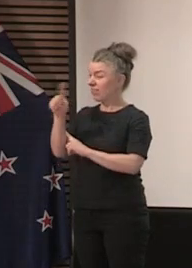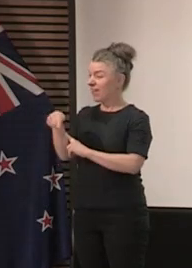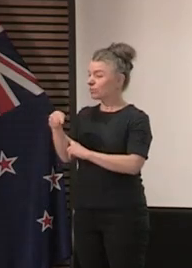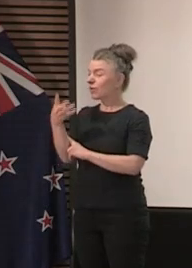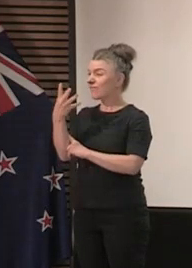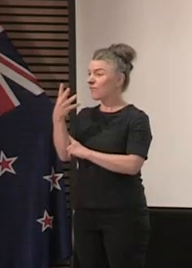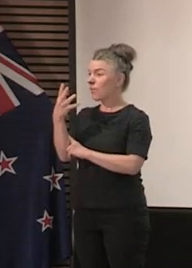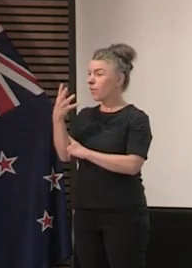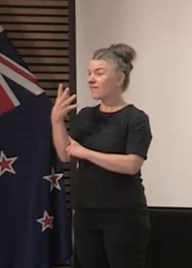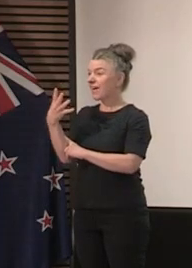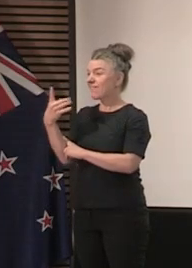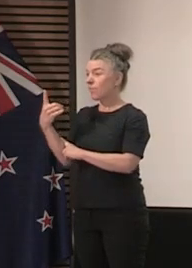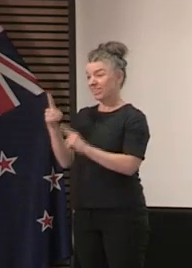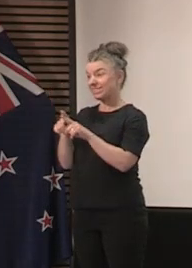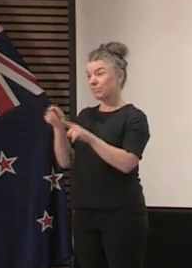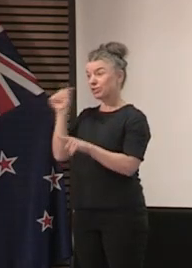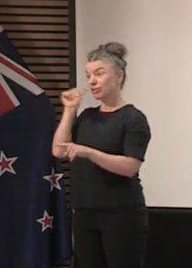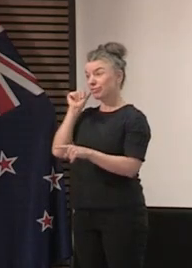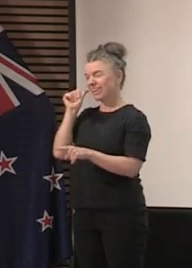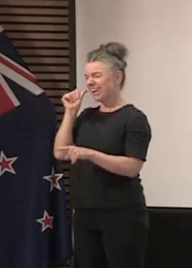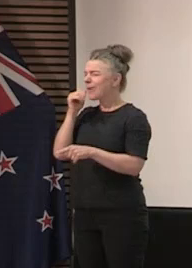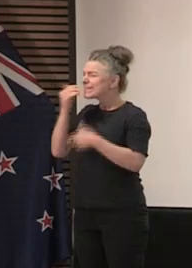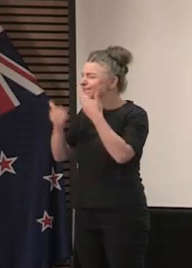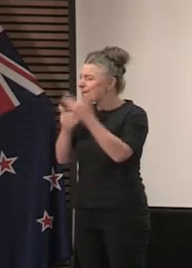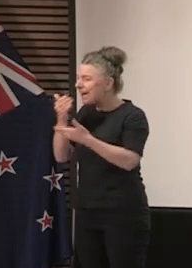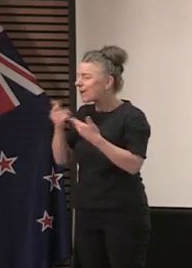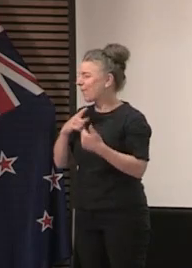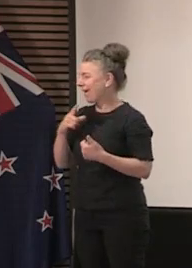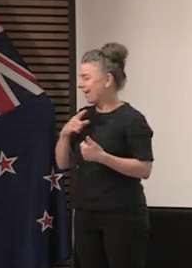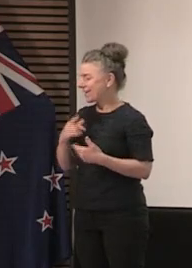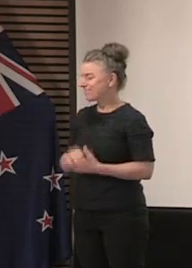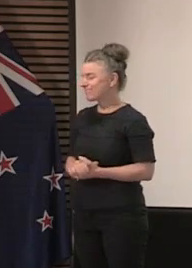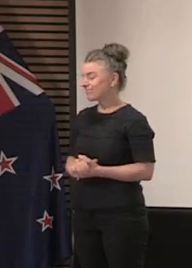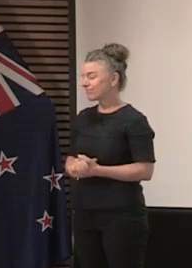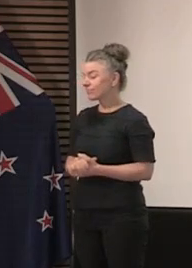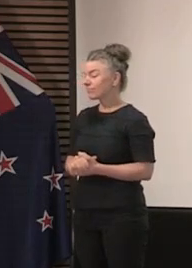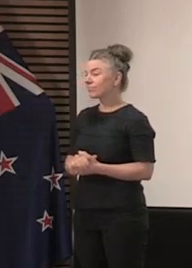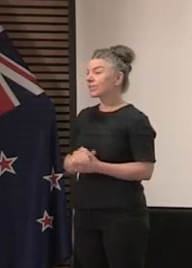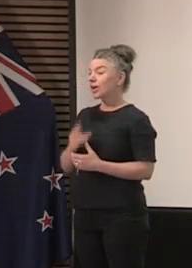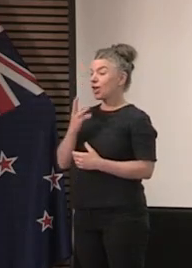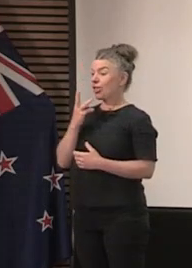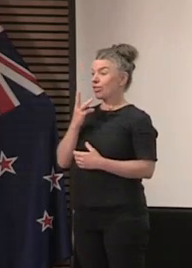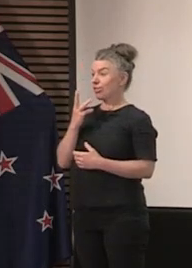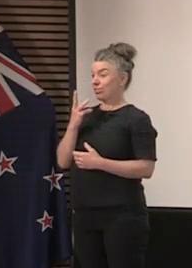COVID-19 cases in New Zealand, which remains at 1,451 - the